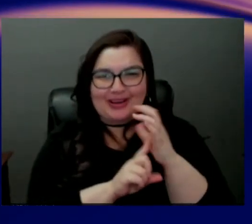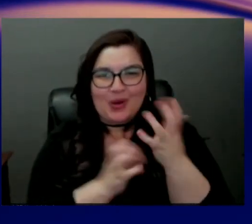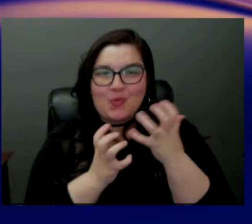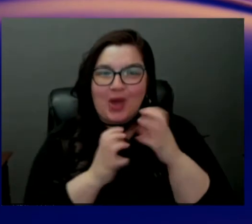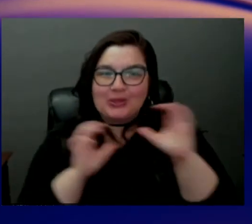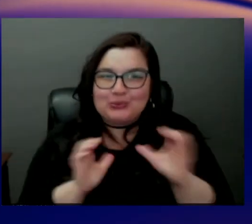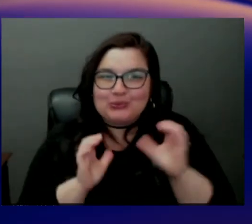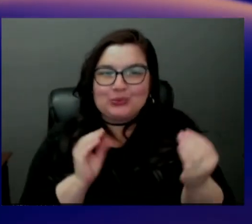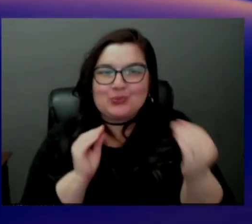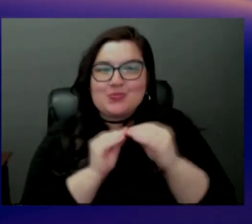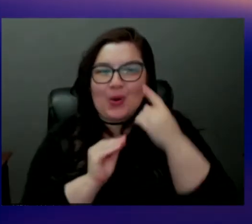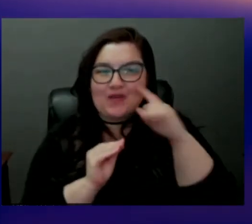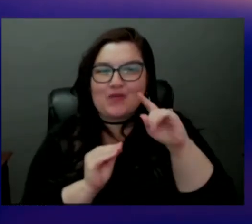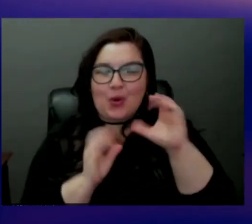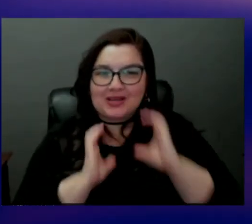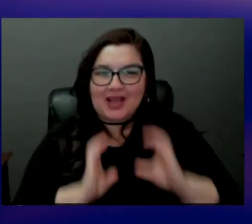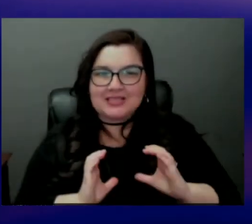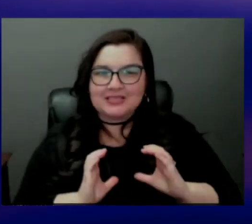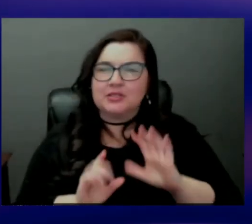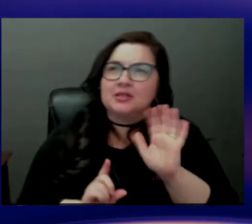And where could people give you that feedback?